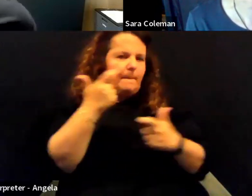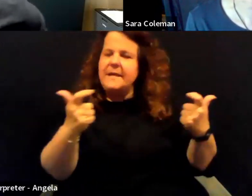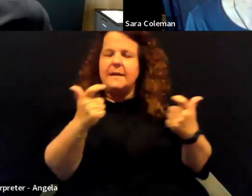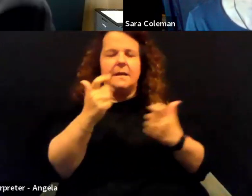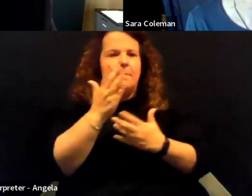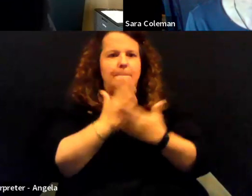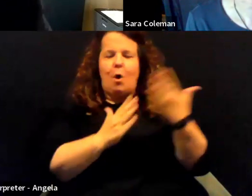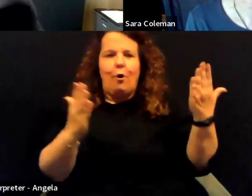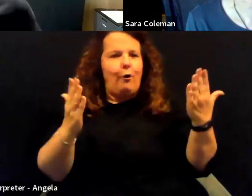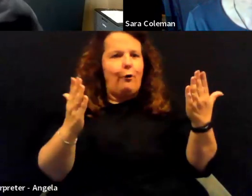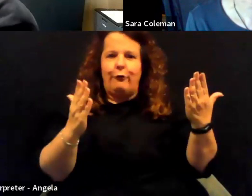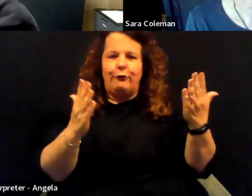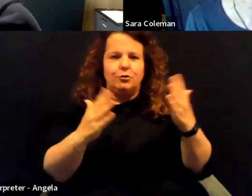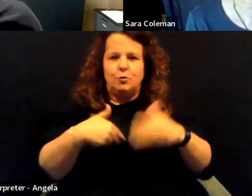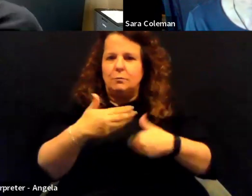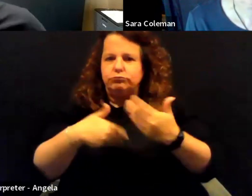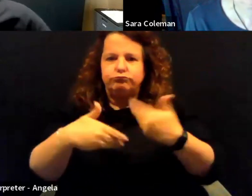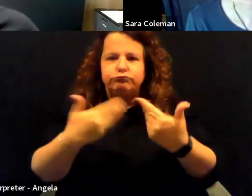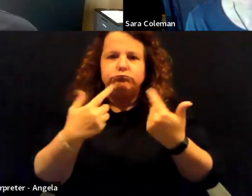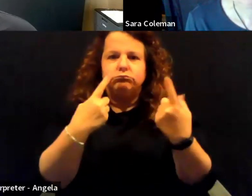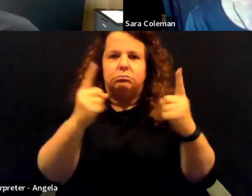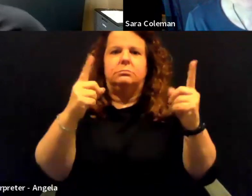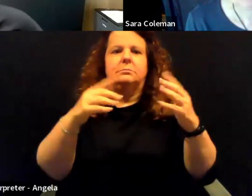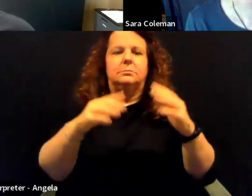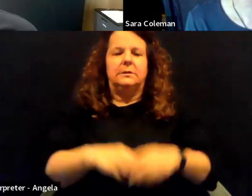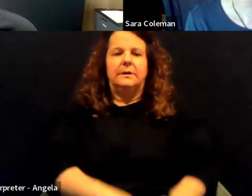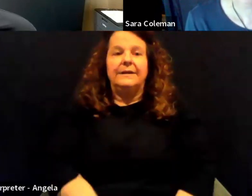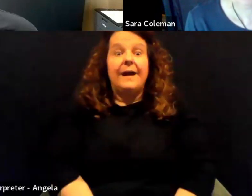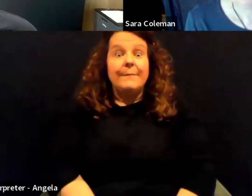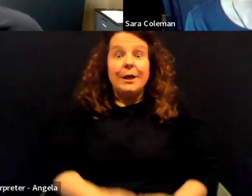Like, as, as we move through, you know, learning, right? Learning.